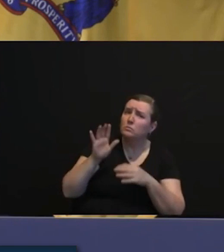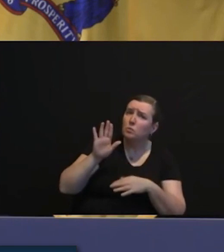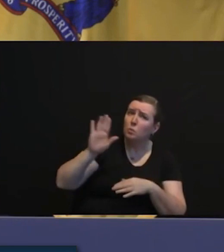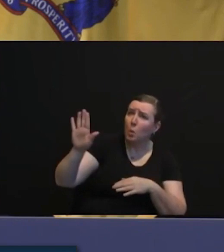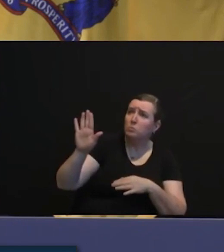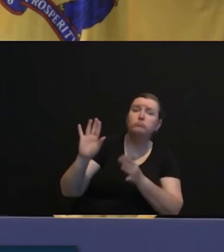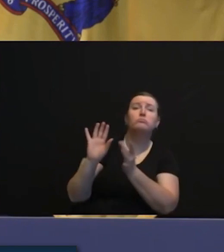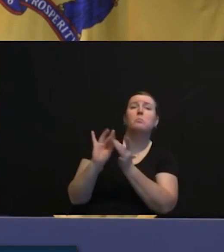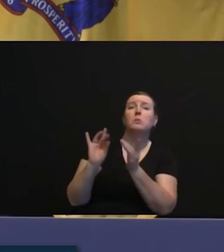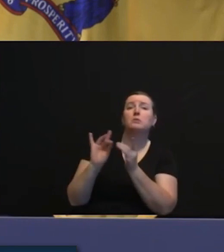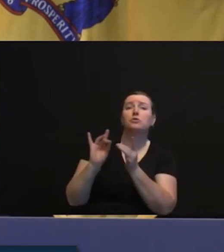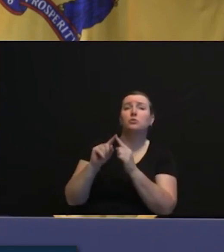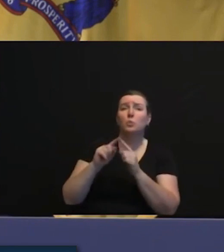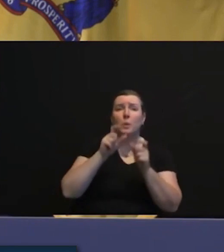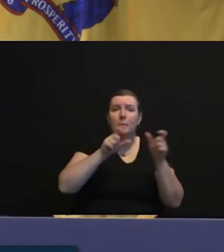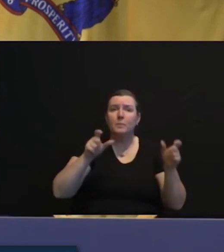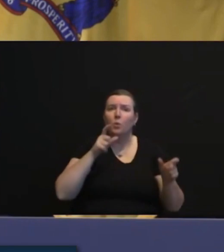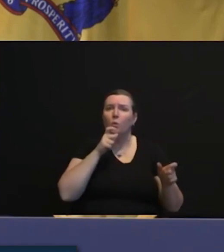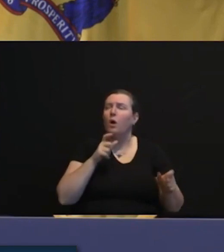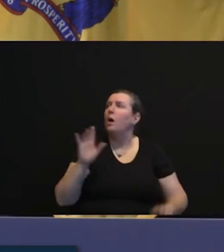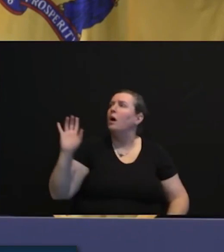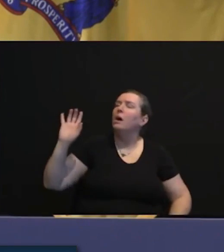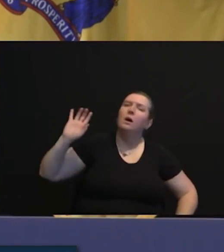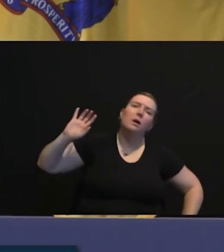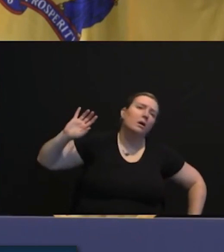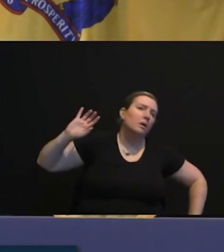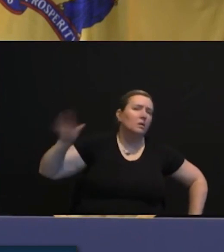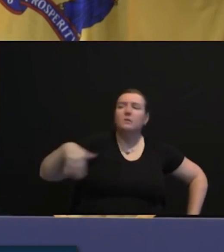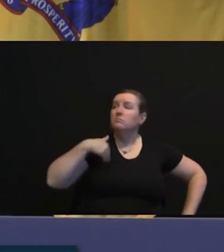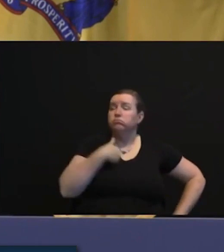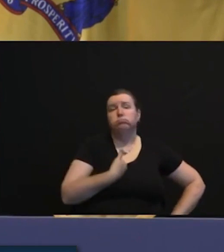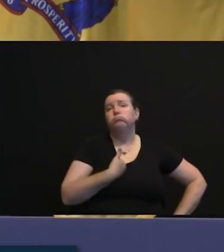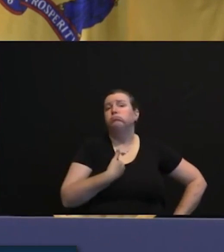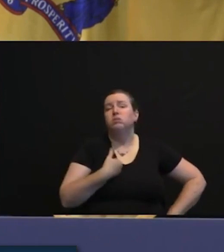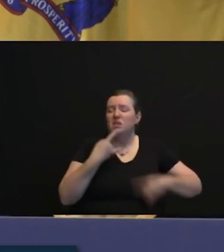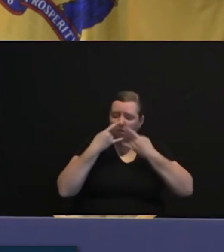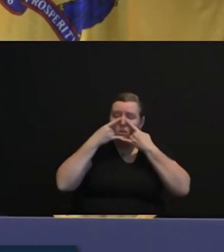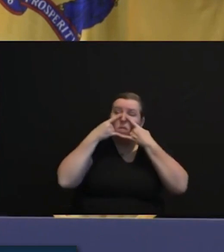STUDY ABOUT MASKS AND THE IMPORTANCE OF IT. YOU KNOW WHAT IS YOUR MESSAGE TO THE